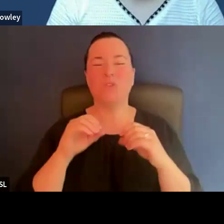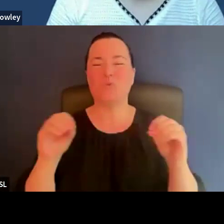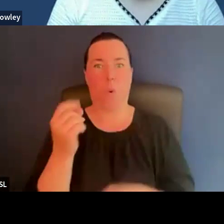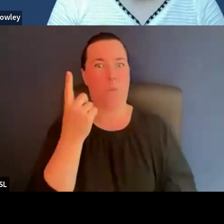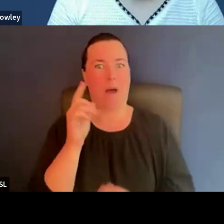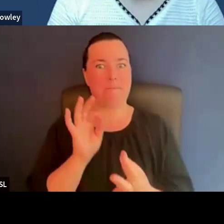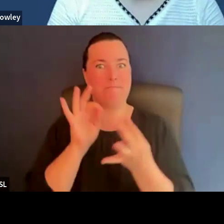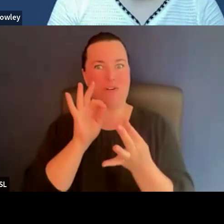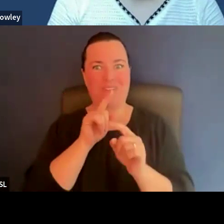So sorry.